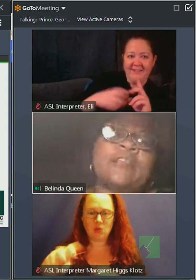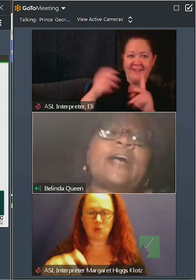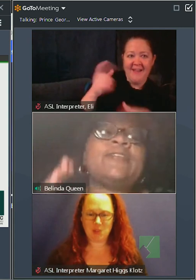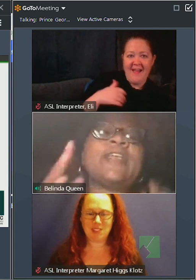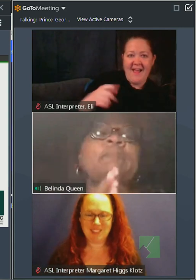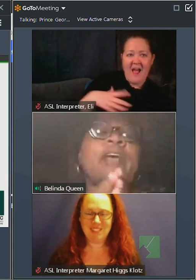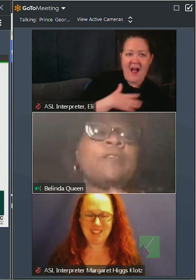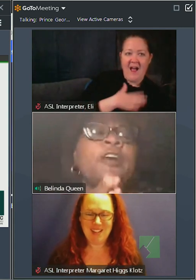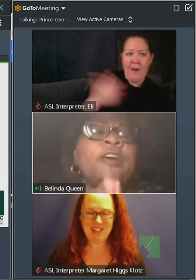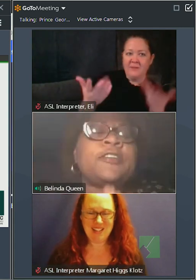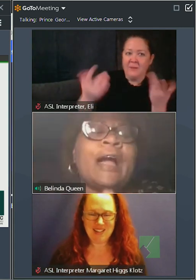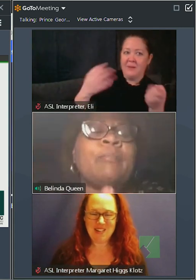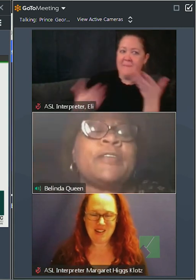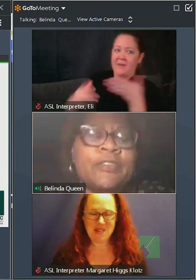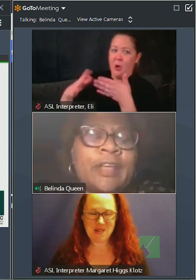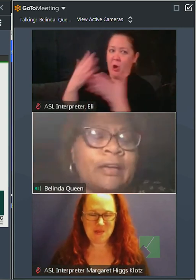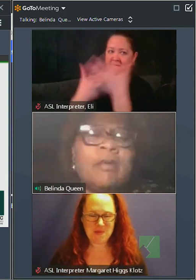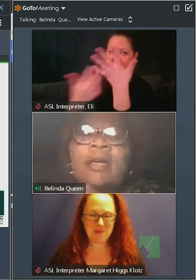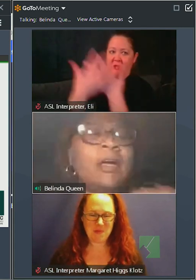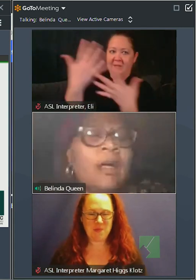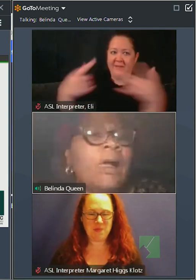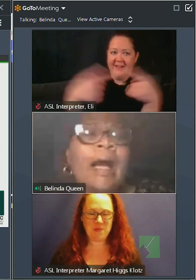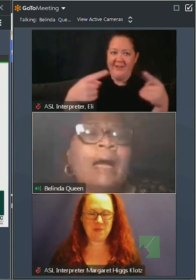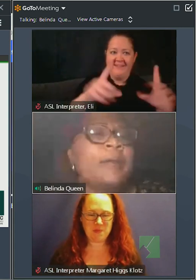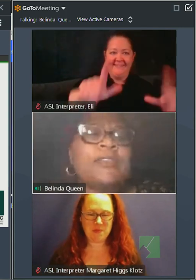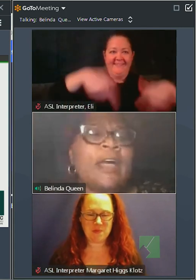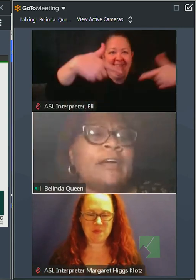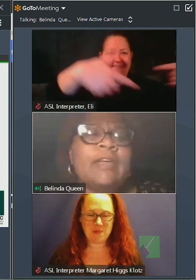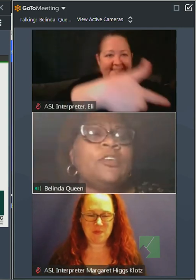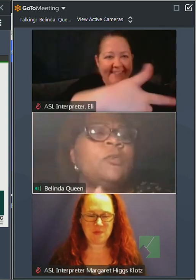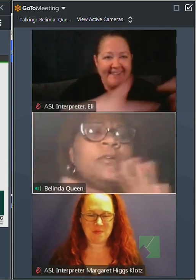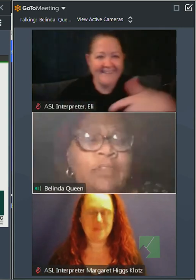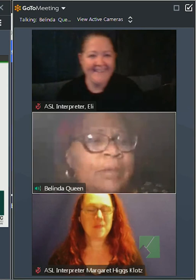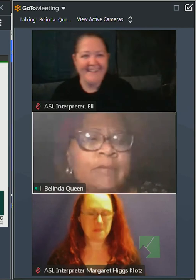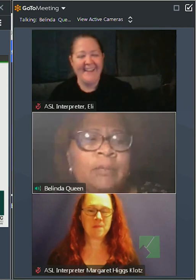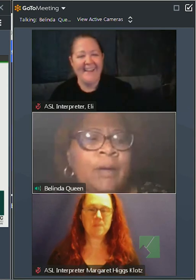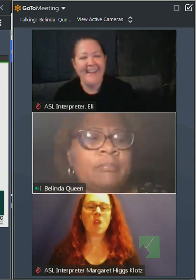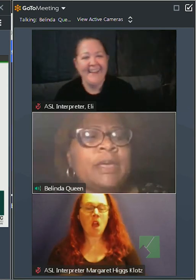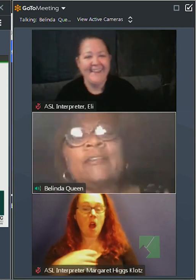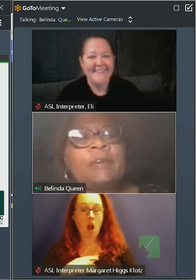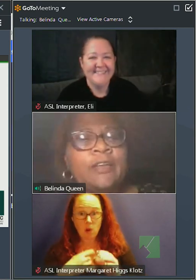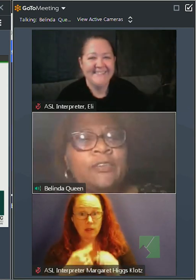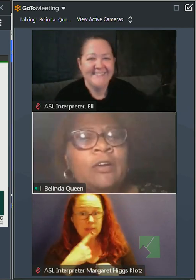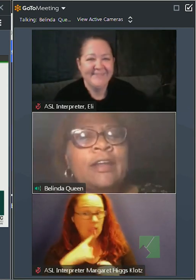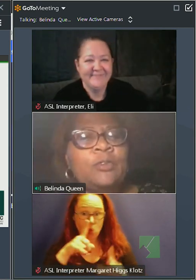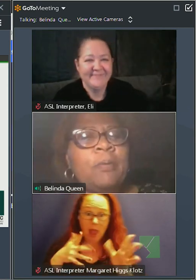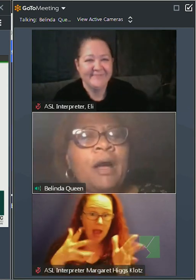probably the first thing I meant to say that you will never be able to keep up with me because I'm a fast talker.